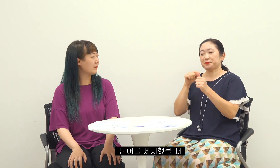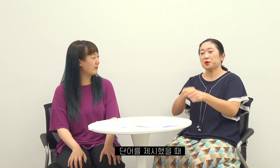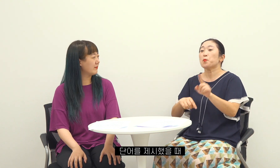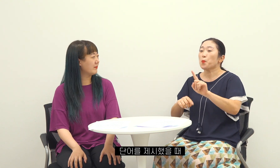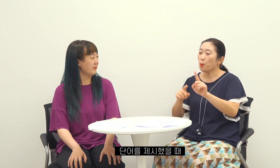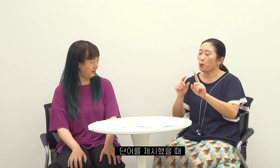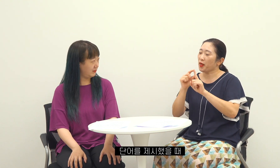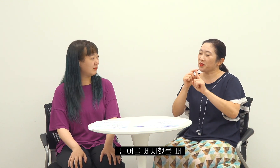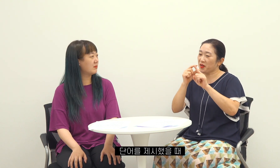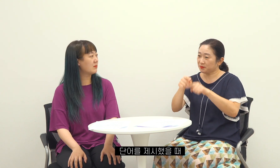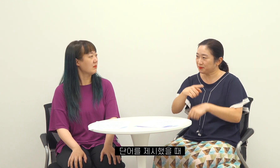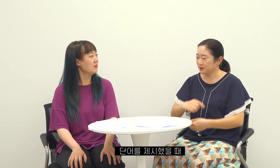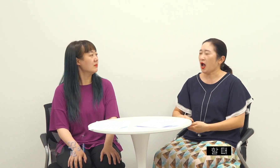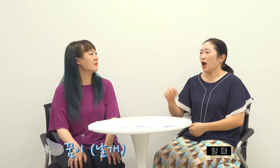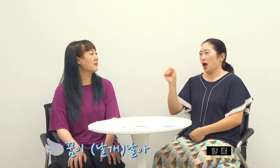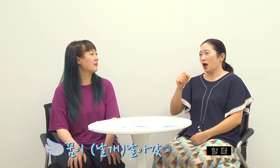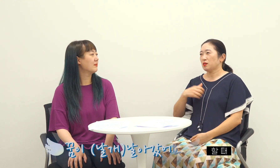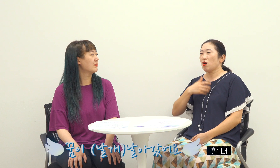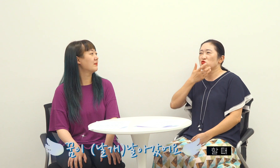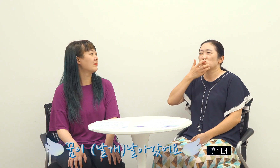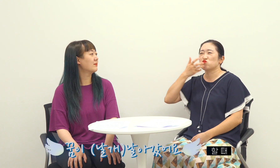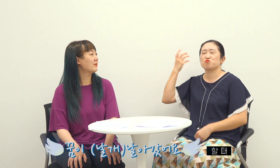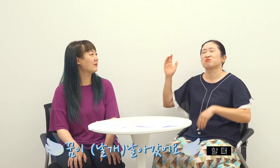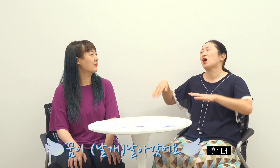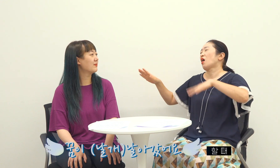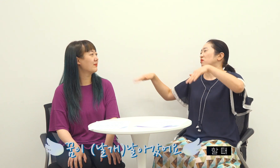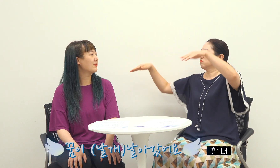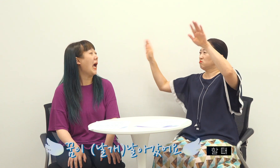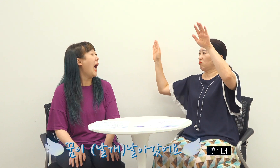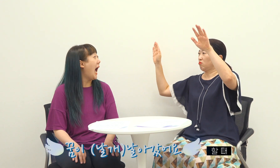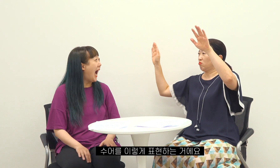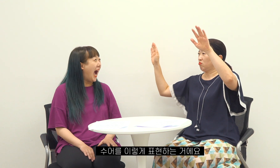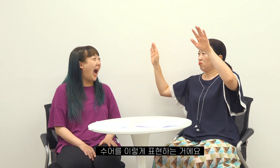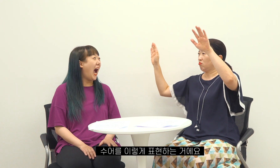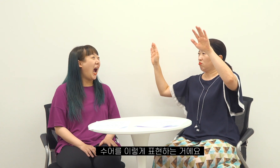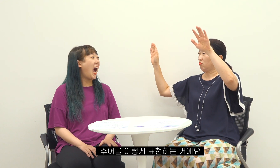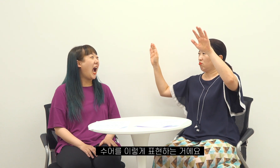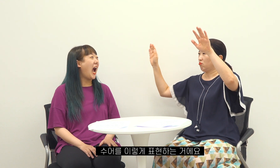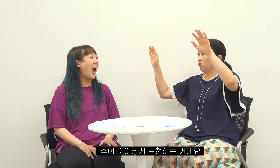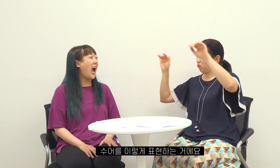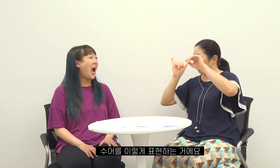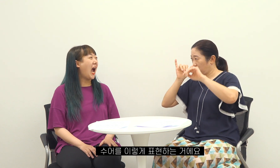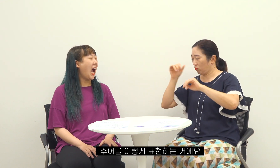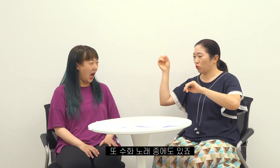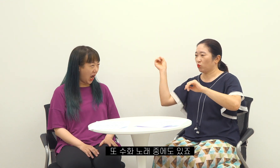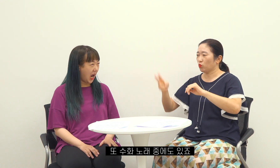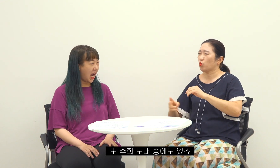For example, when you present a word and say, ‘The dream (wings) flew away.’ This is how you express sign language.